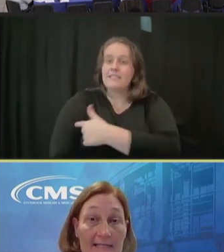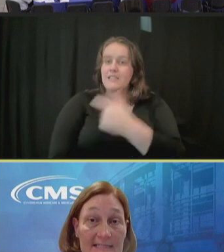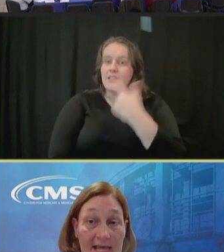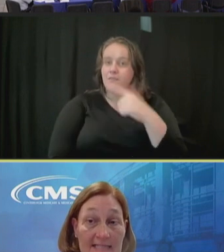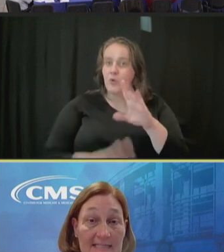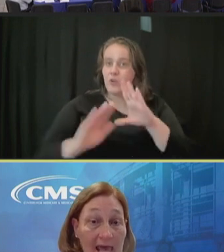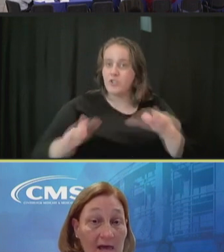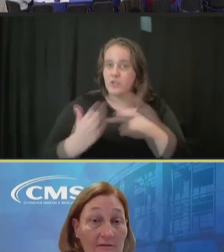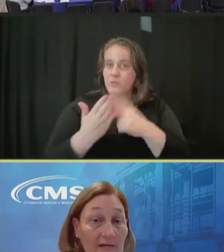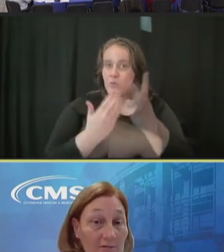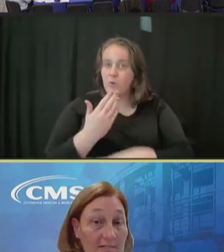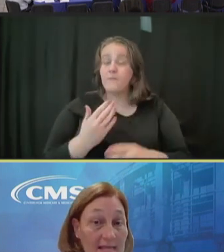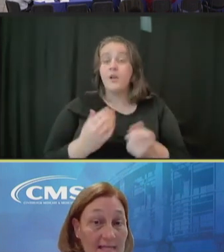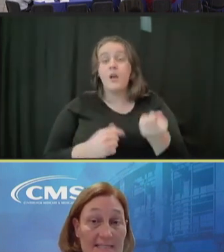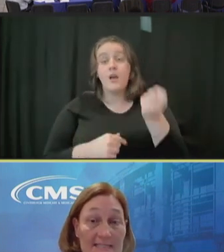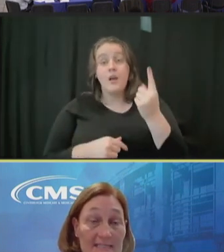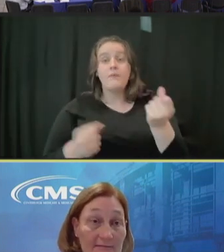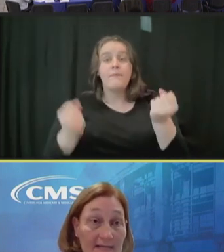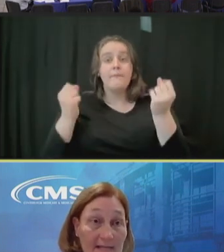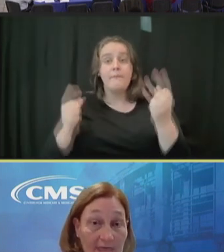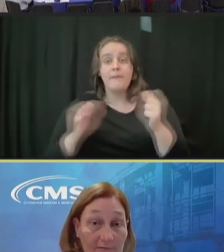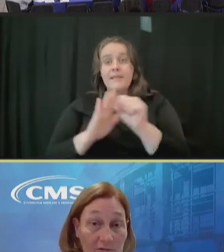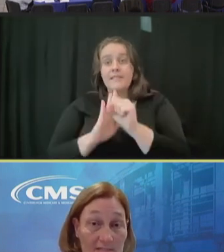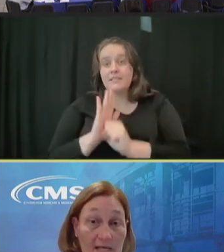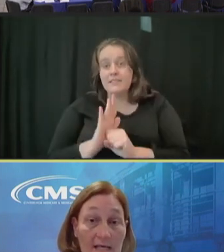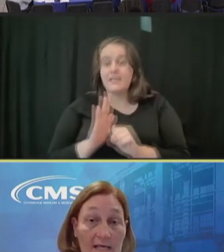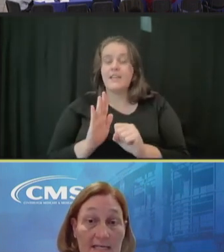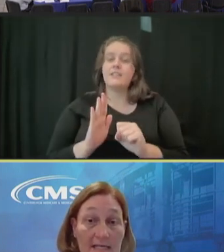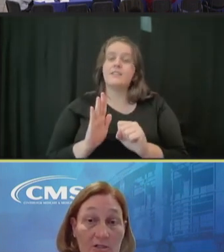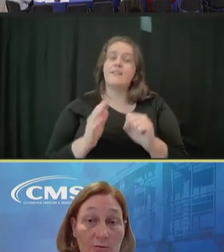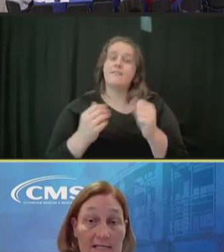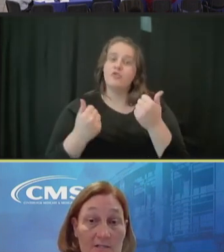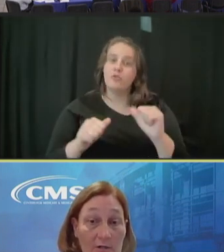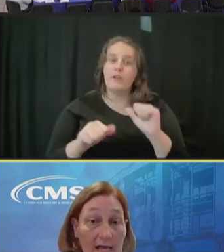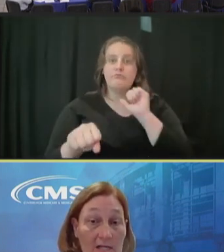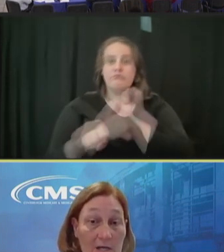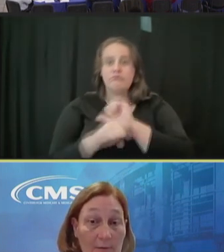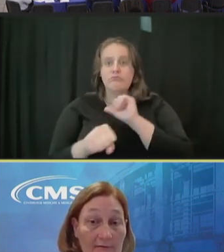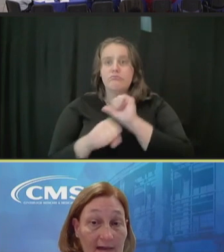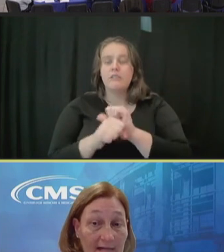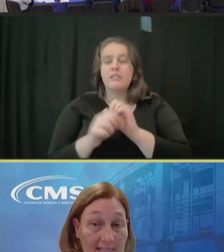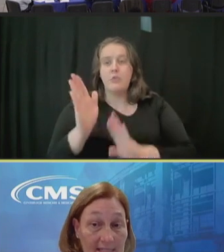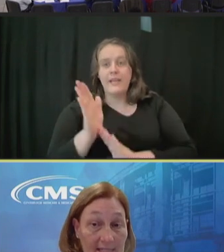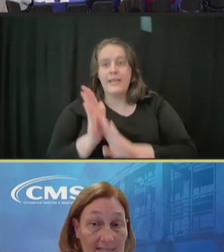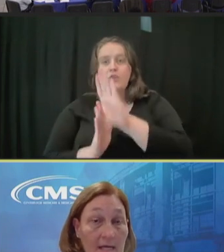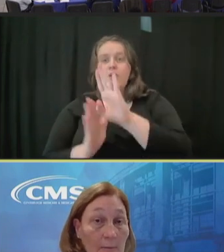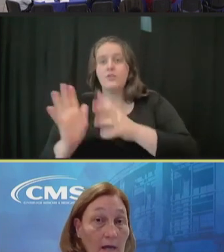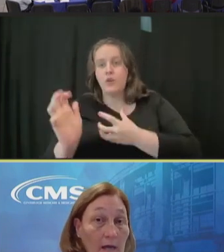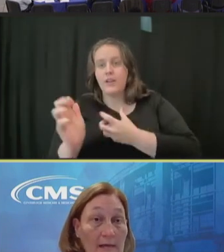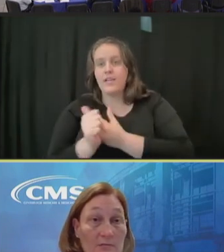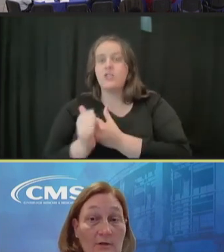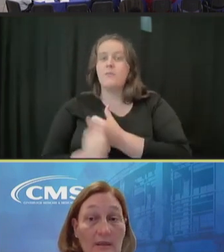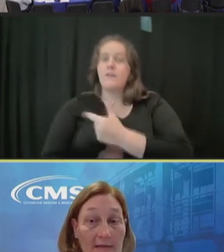Many states have undertaken significant efforts to increase or catch up on vaccines as we're